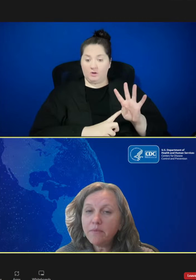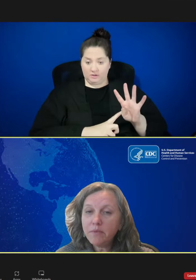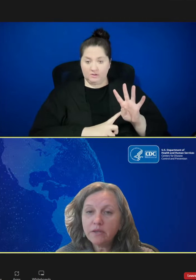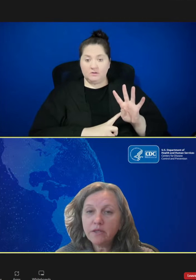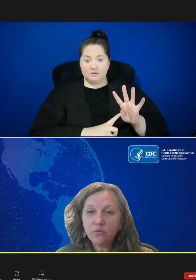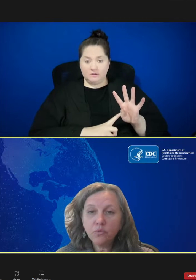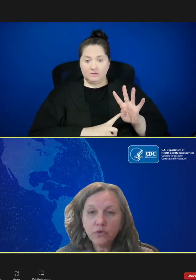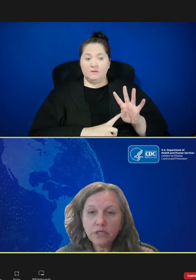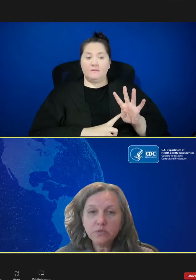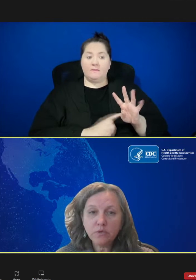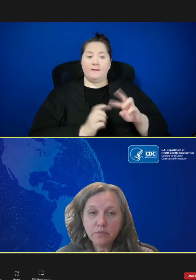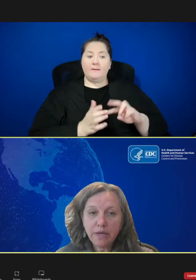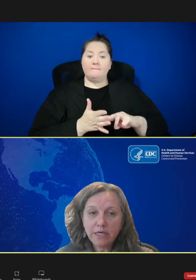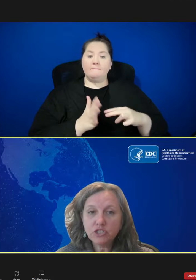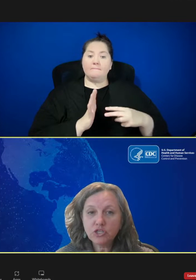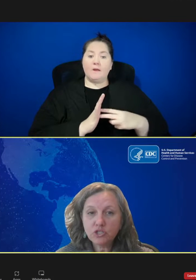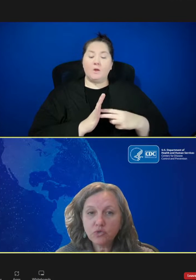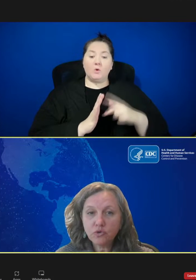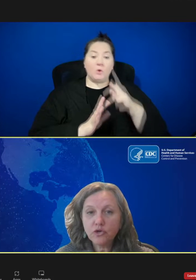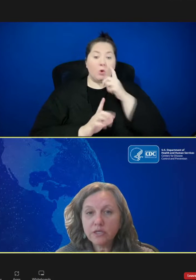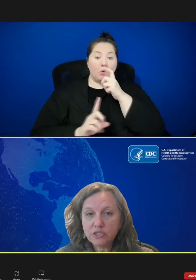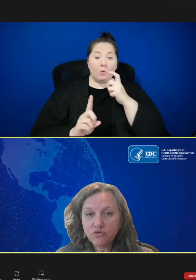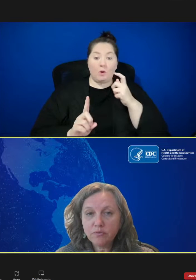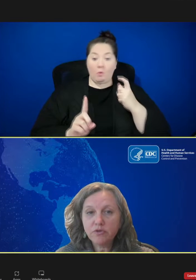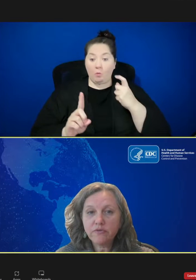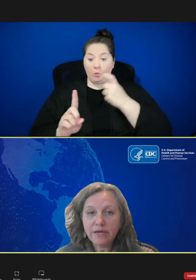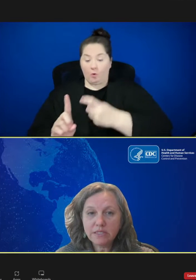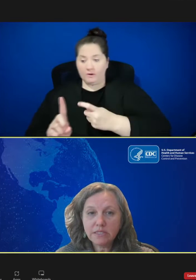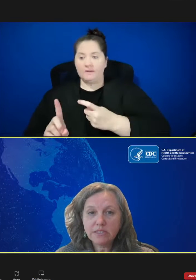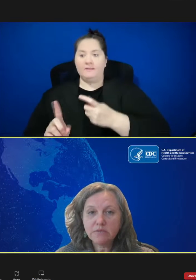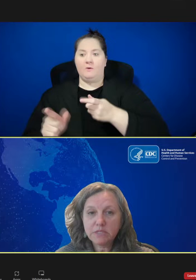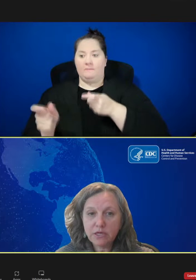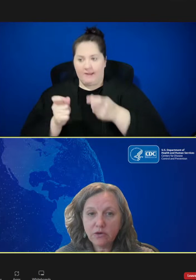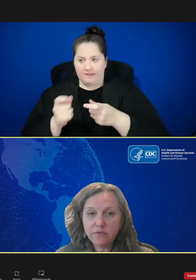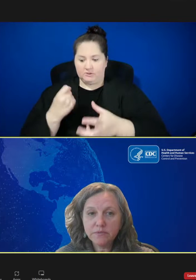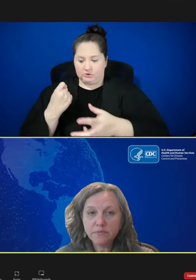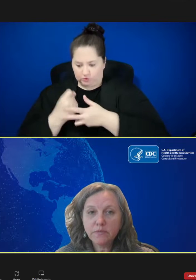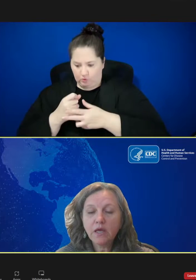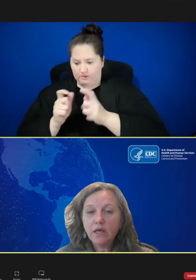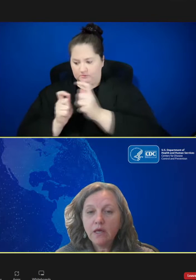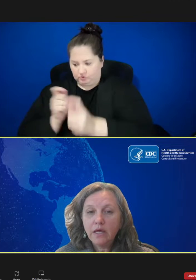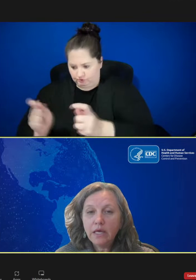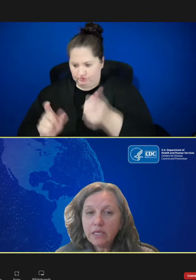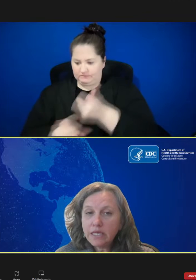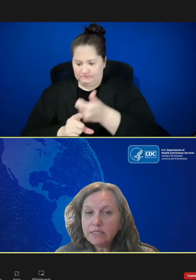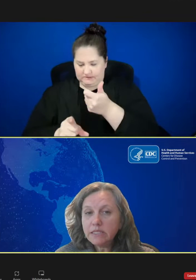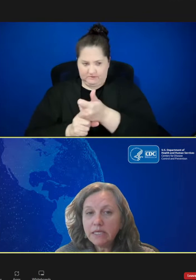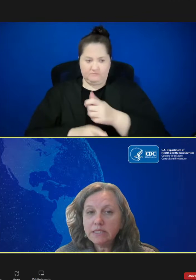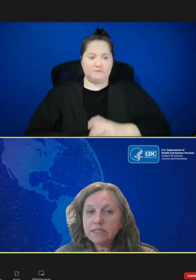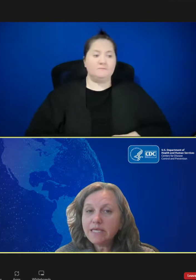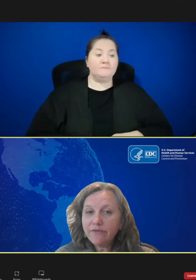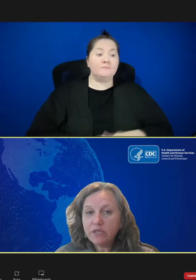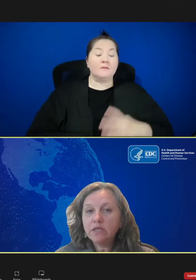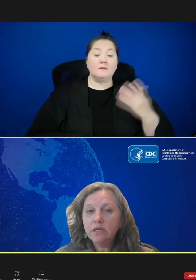meant that awardees would manage and store and distribute the vaccines themselves. In 1997,